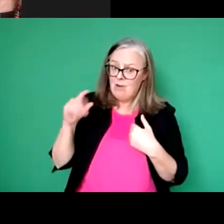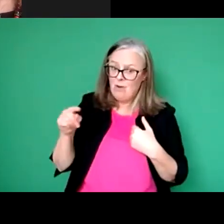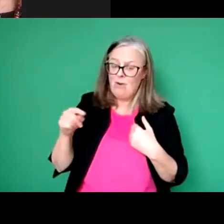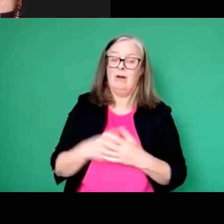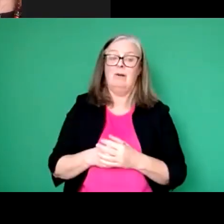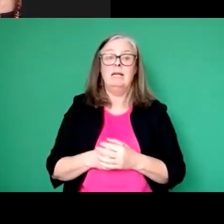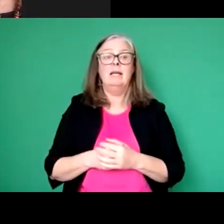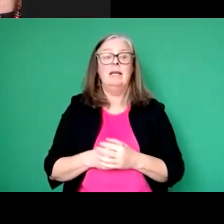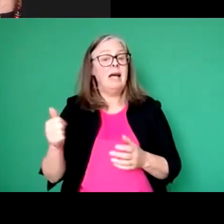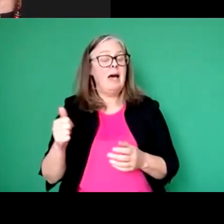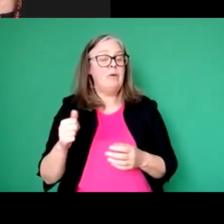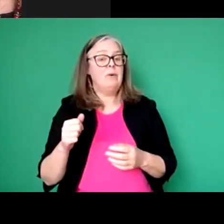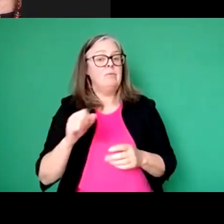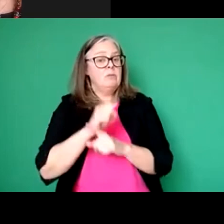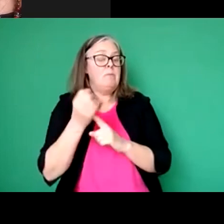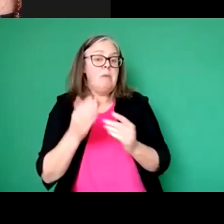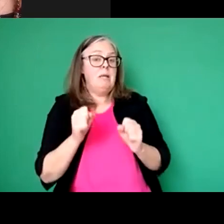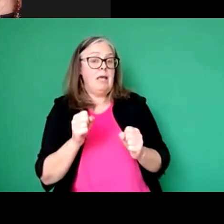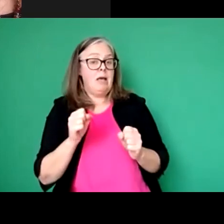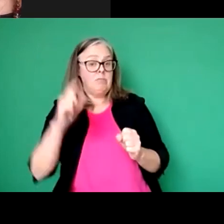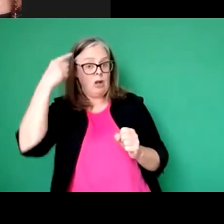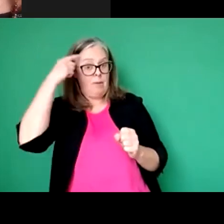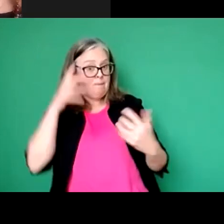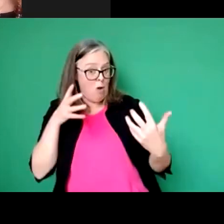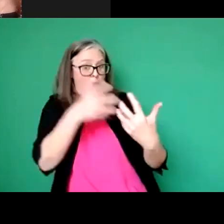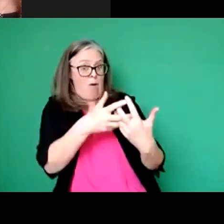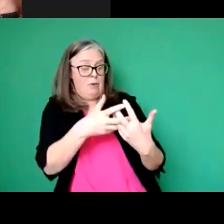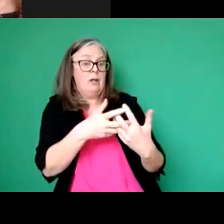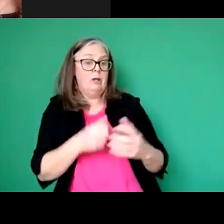uh you know i would think that that would be a reasonable a reasonable thing for an employer